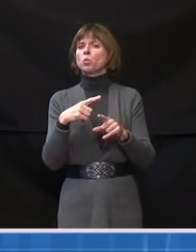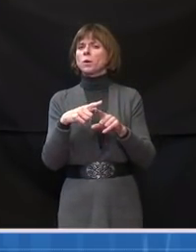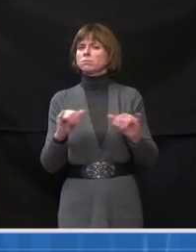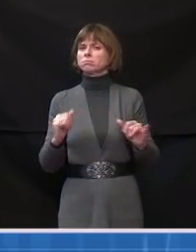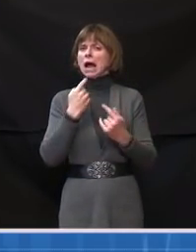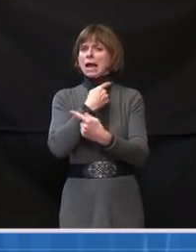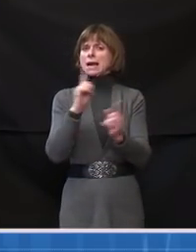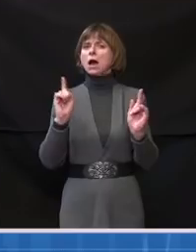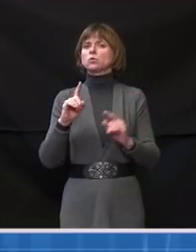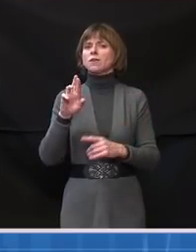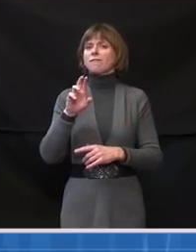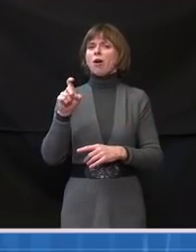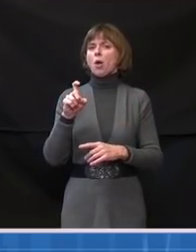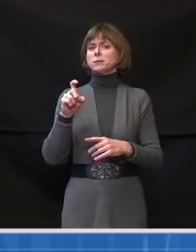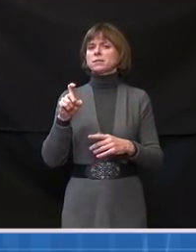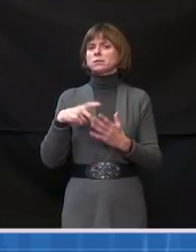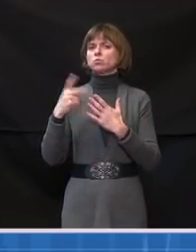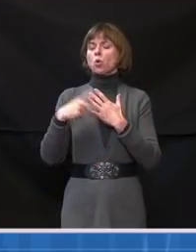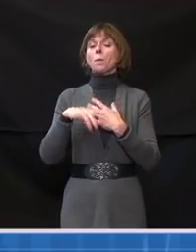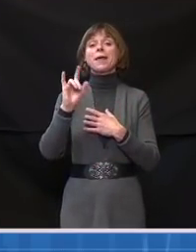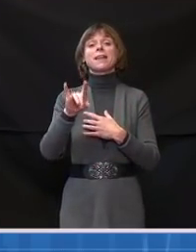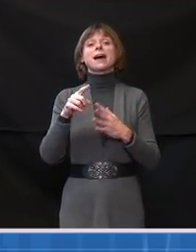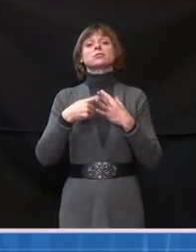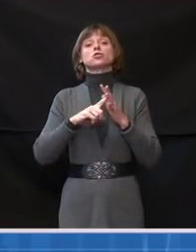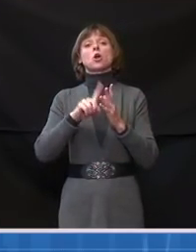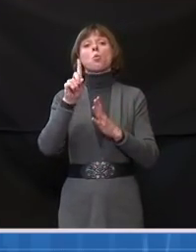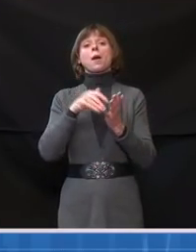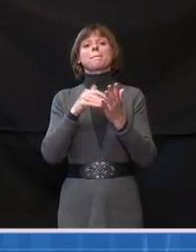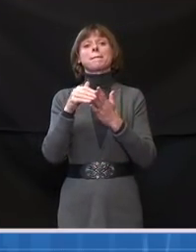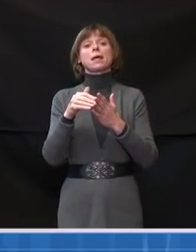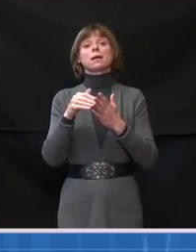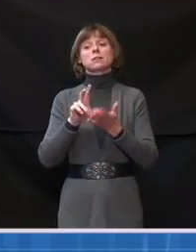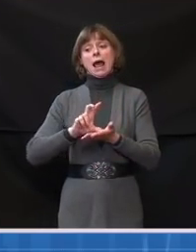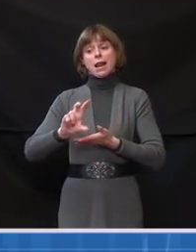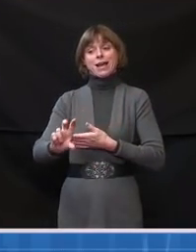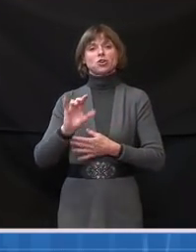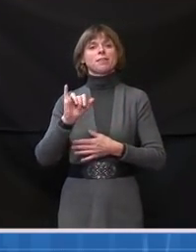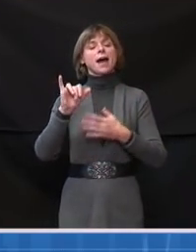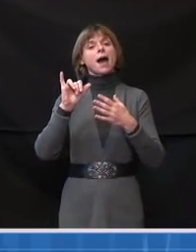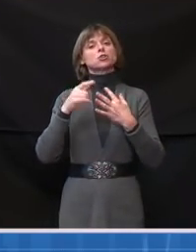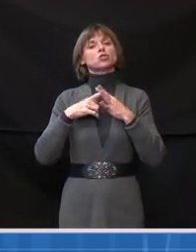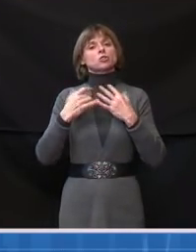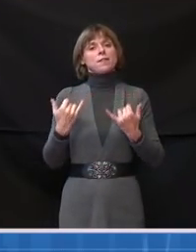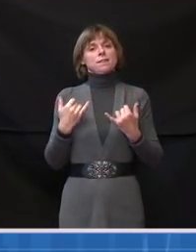which we’re starting with a million allocation. That begins this week. And then the program we were talking about today